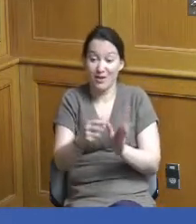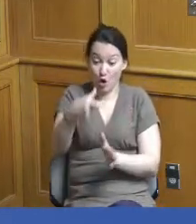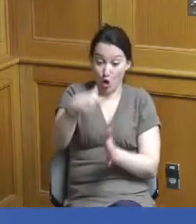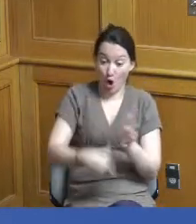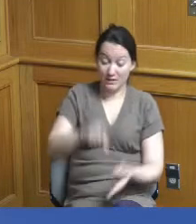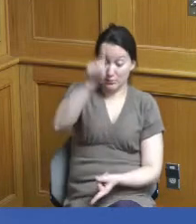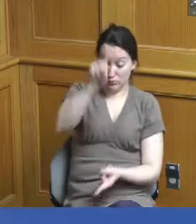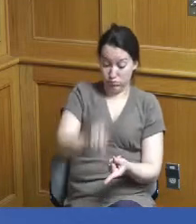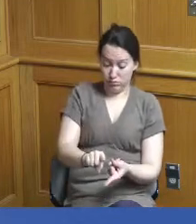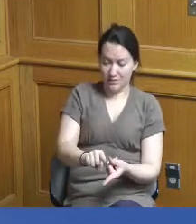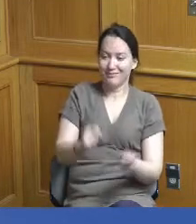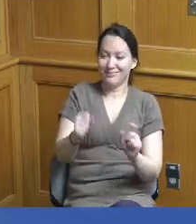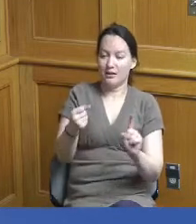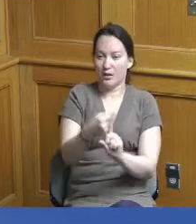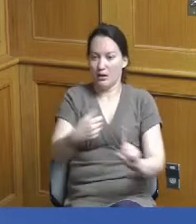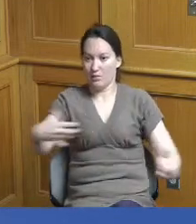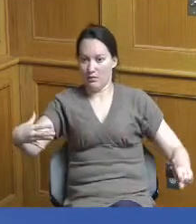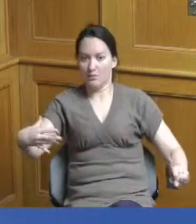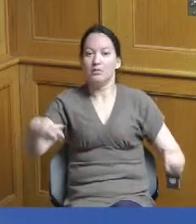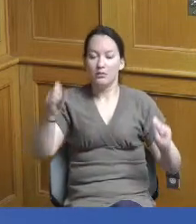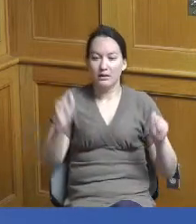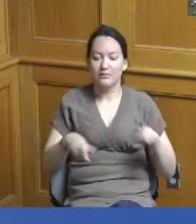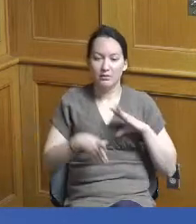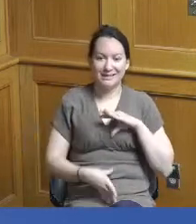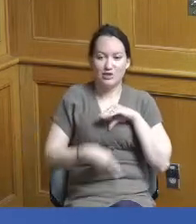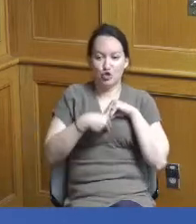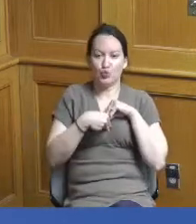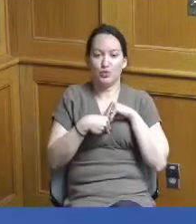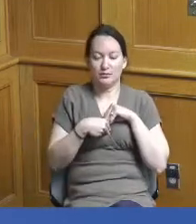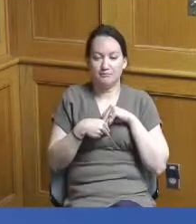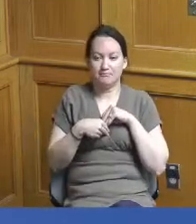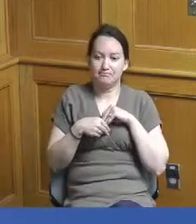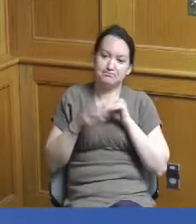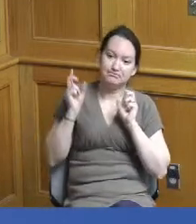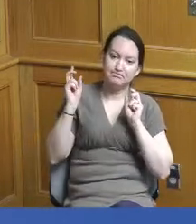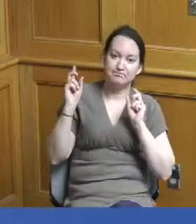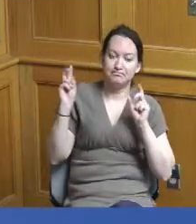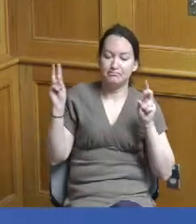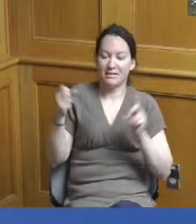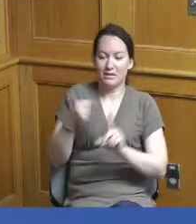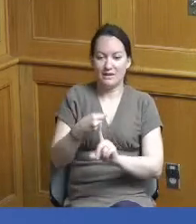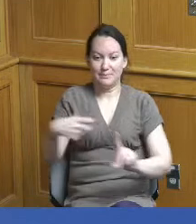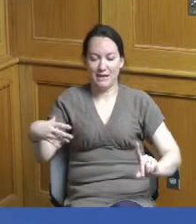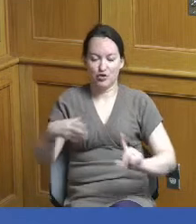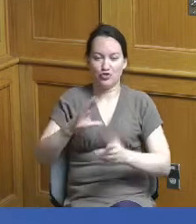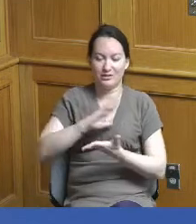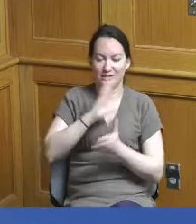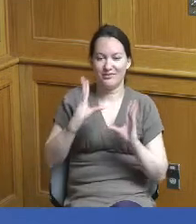open up capacity for additional issuances for the expansion of the convention center I think